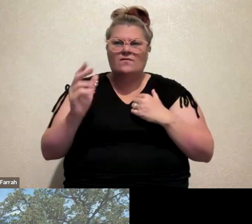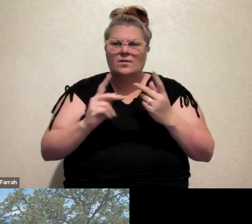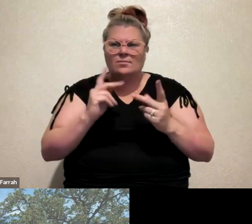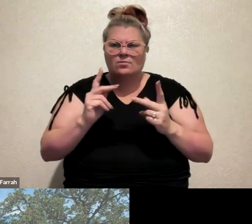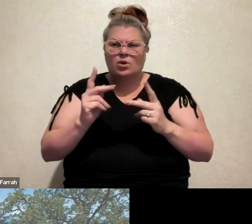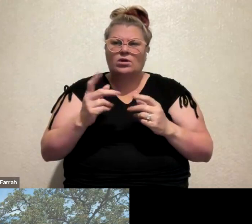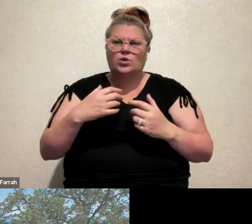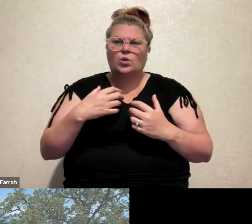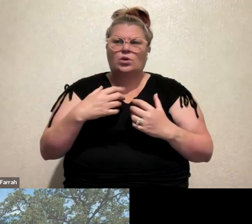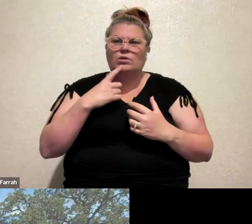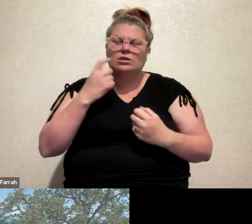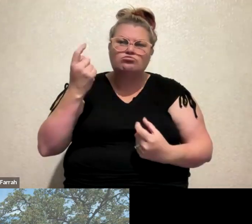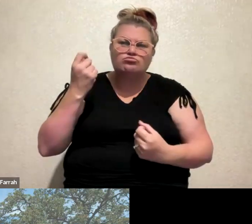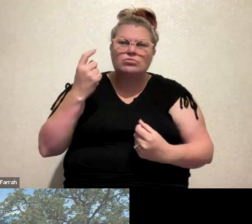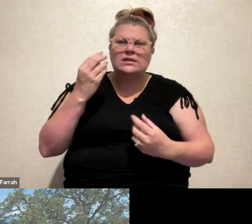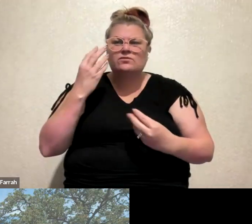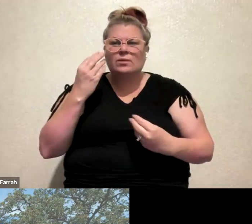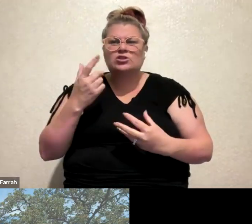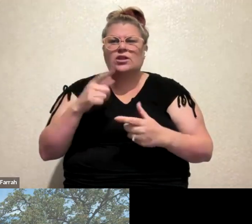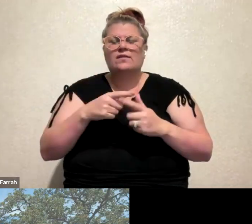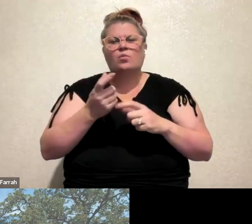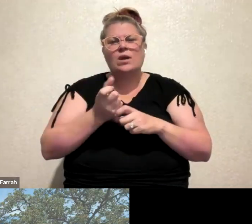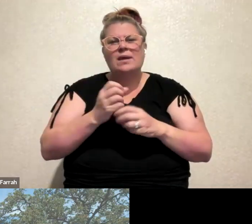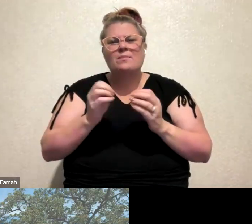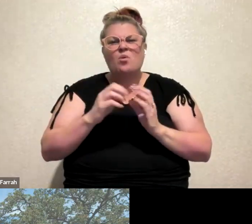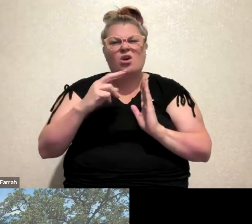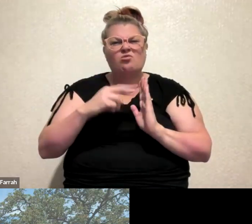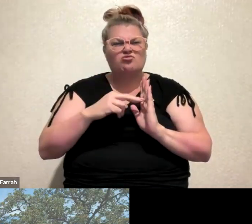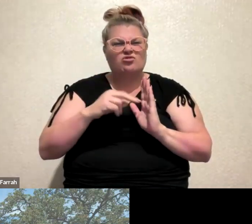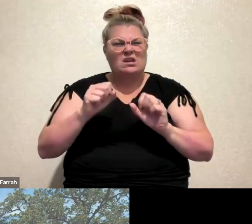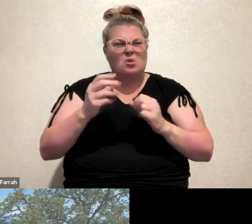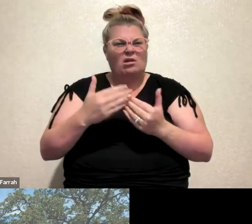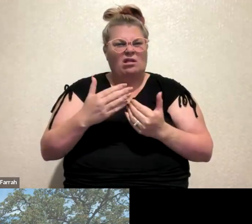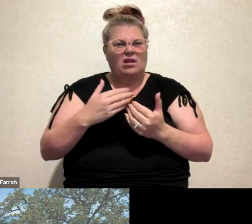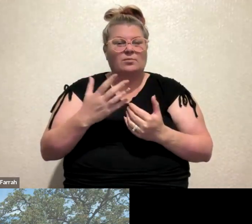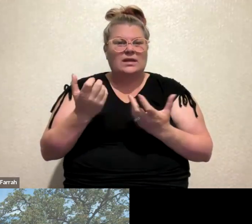we would have made it a little more readable. So right now, it's basic index is at 15,